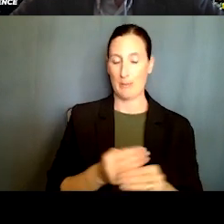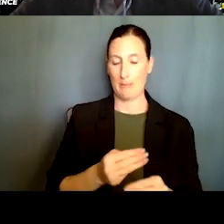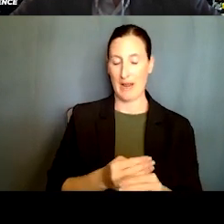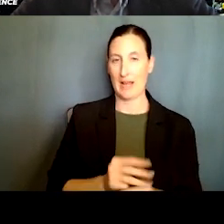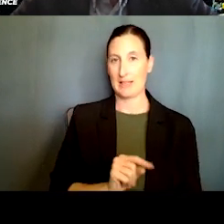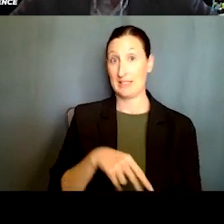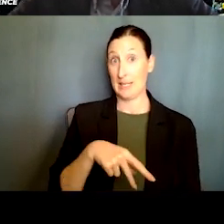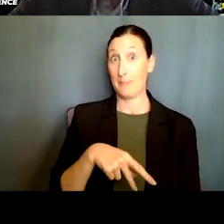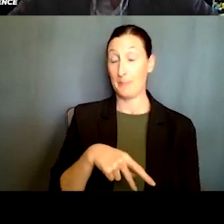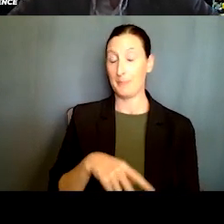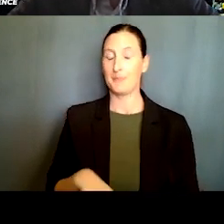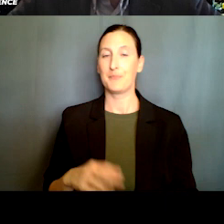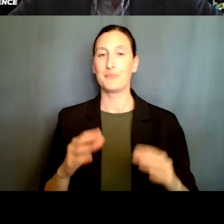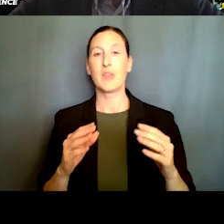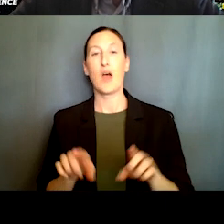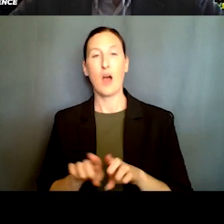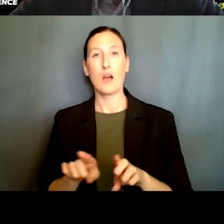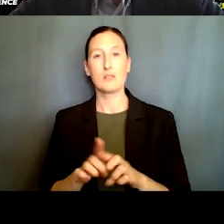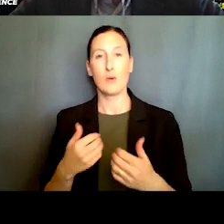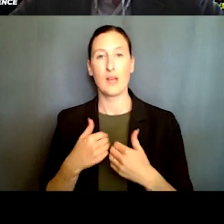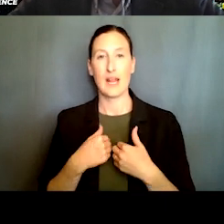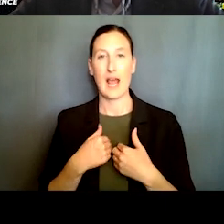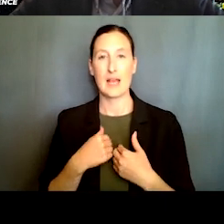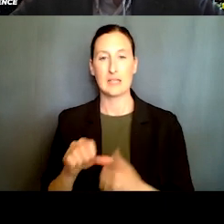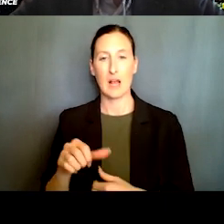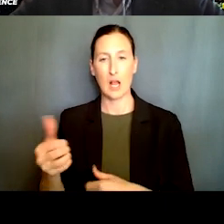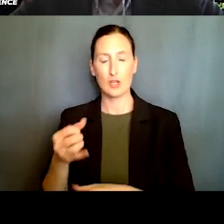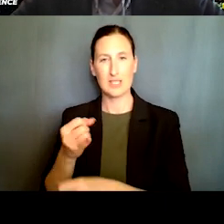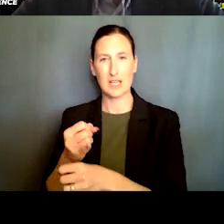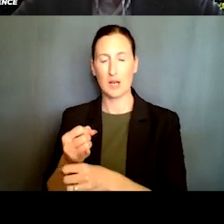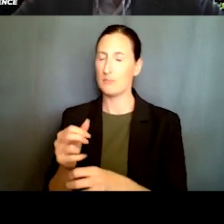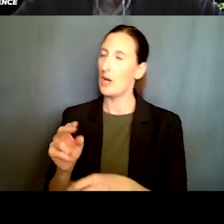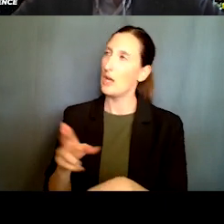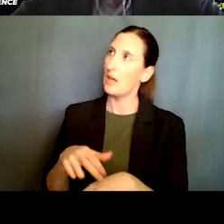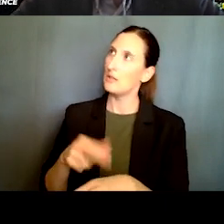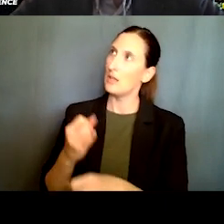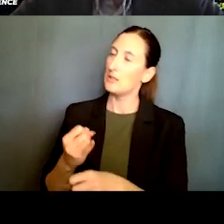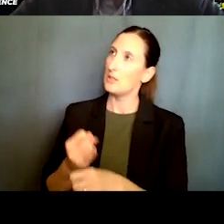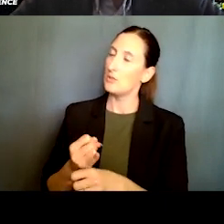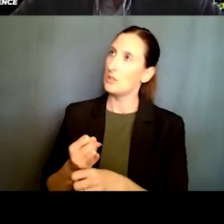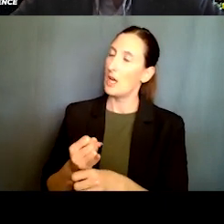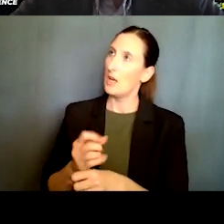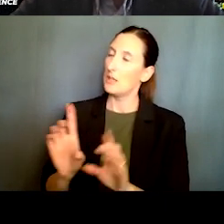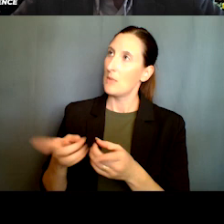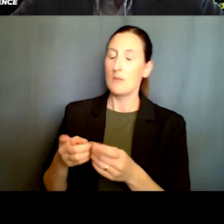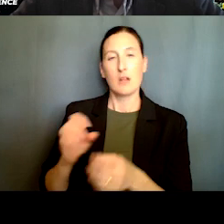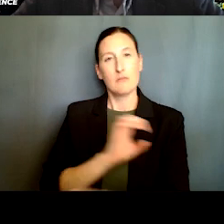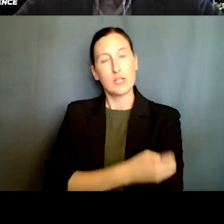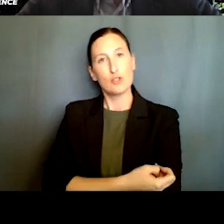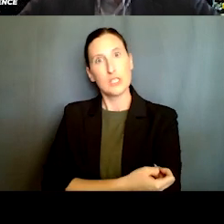But then it also includes National Institutes of, I forget what the full acronym is, Department of Energy.